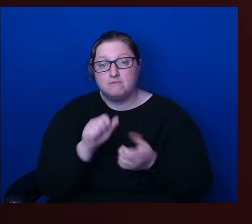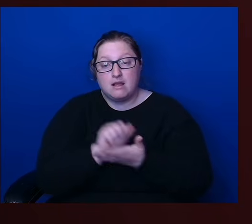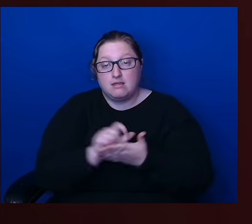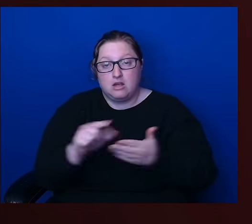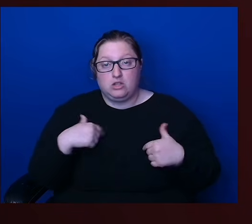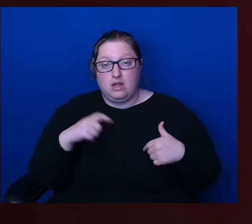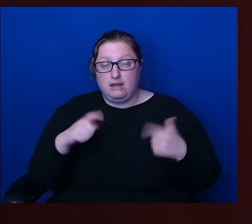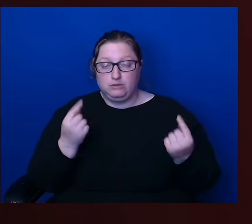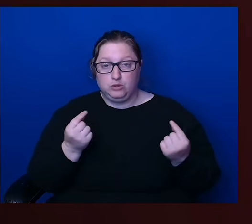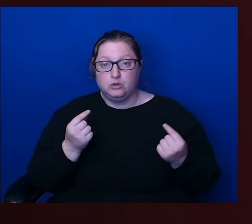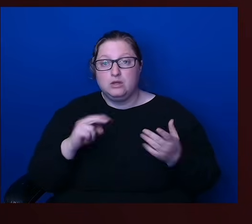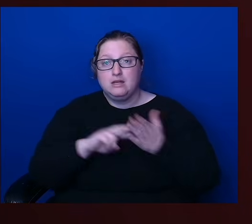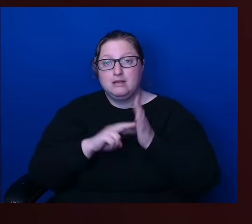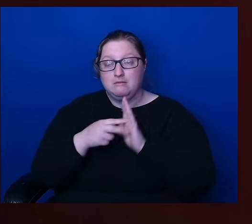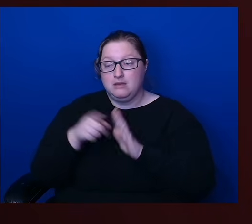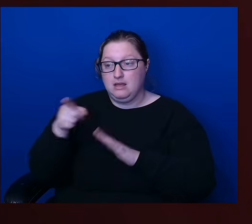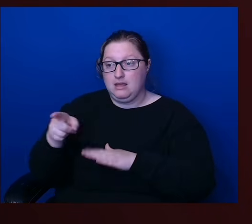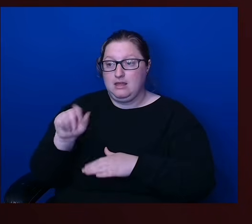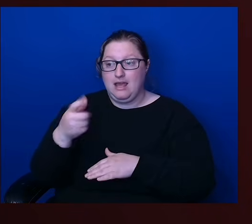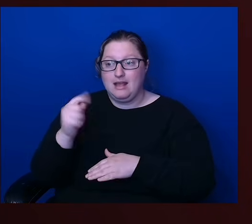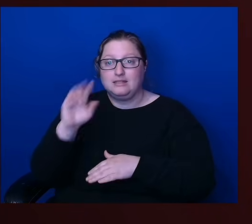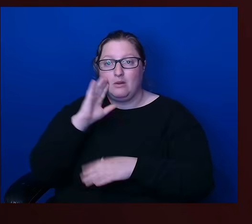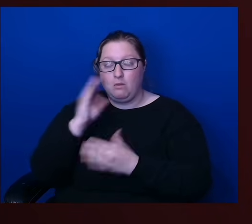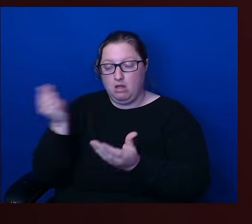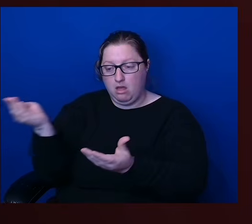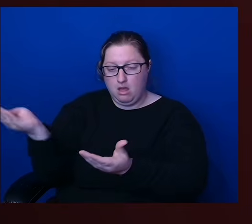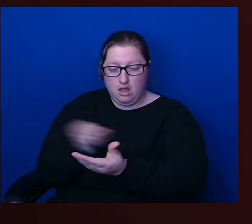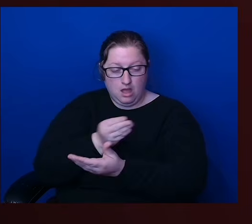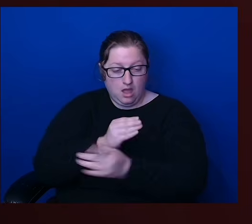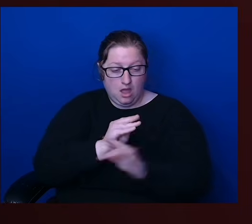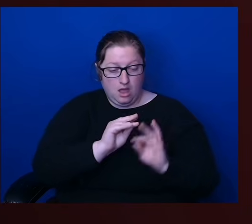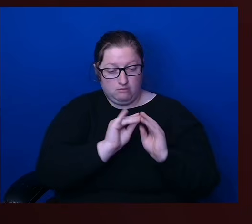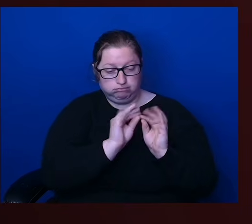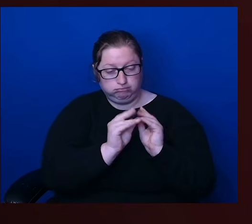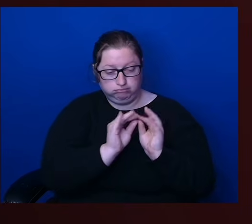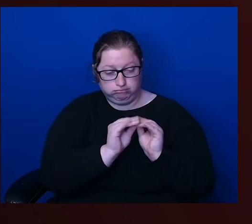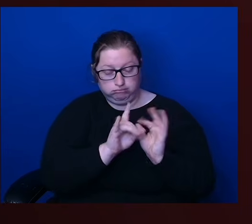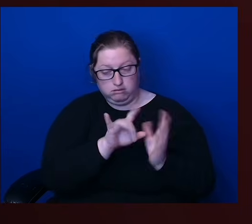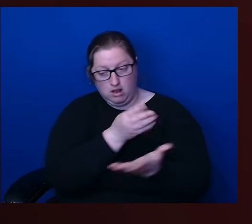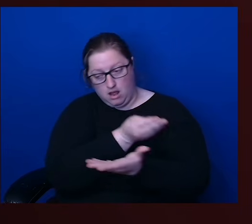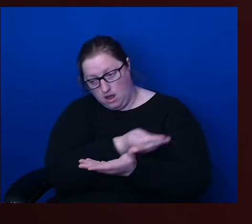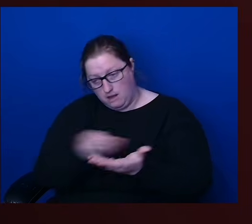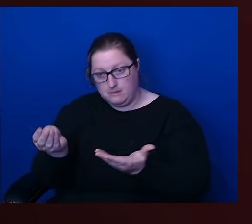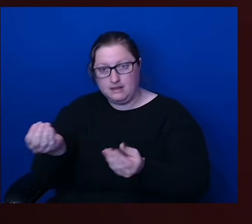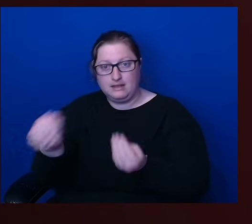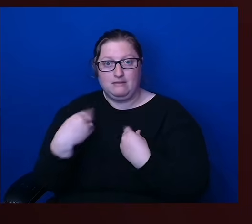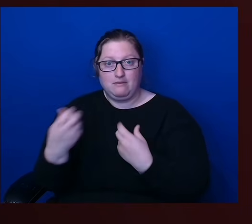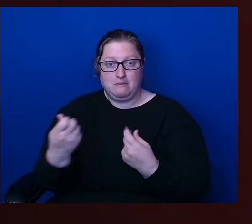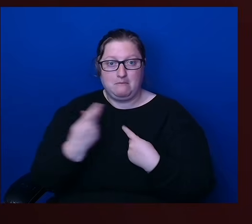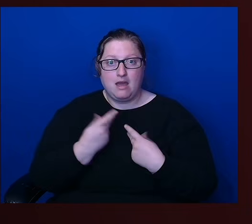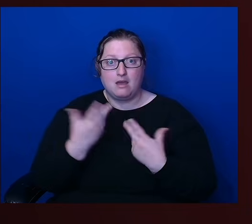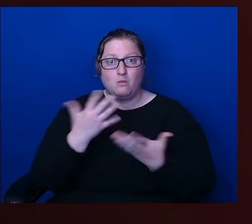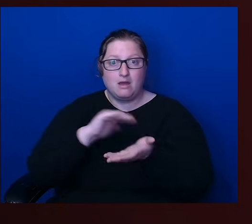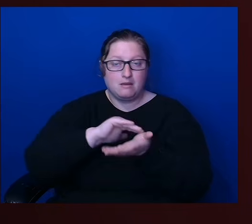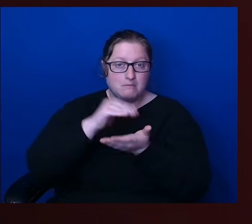that I have to parse this image, read the text from the image, figure out what the amount was, what the category was,